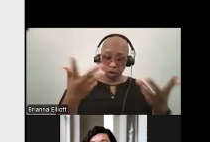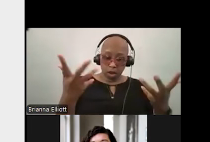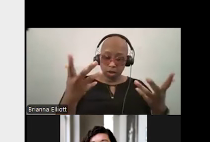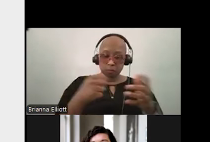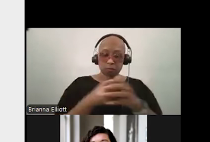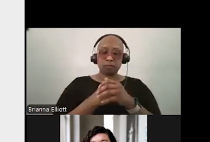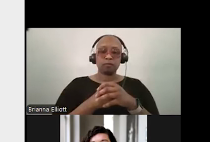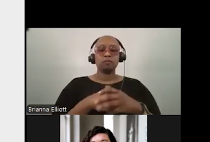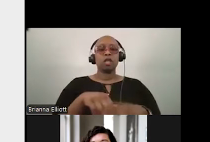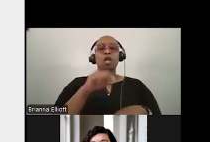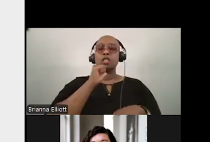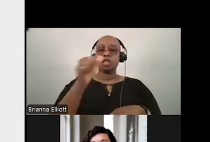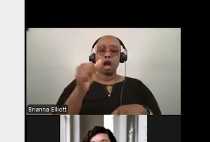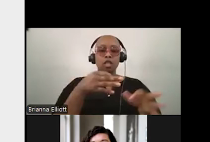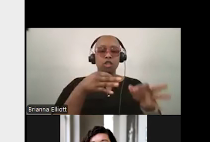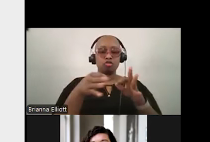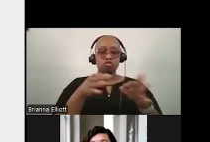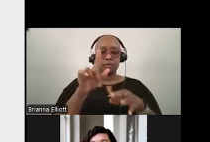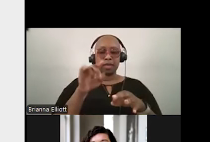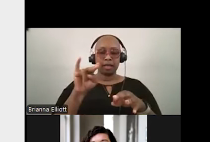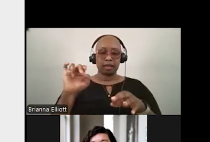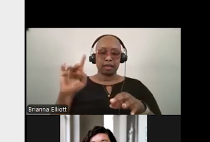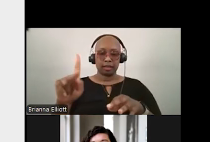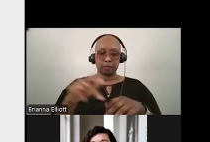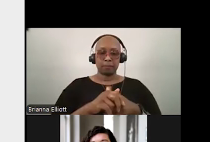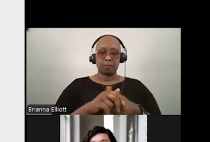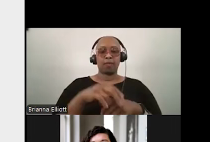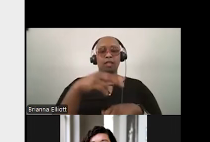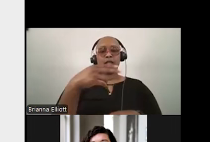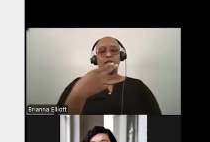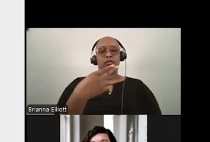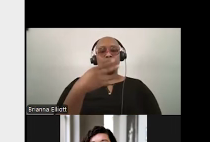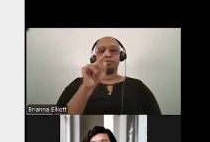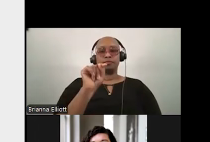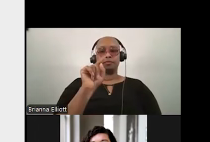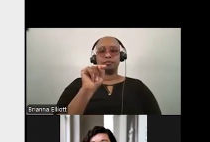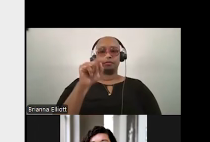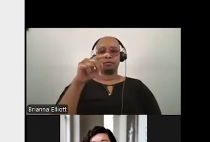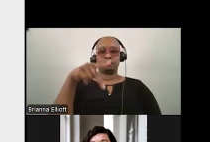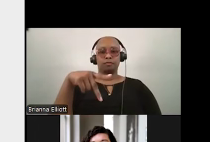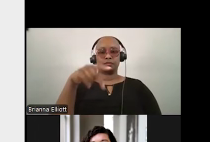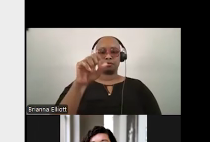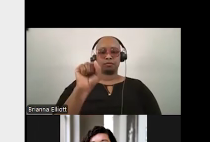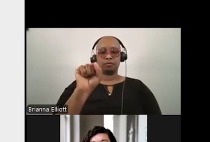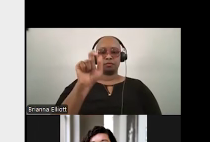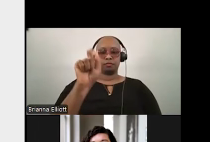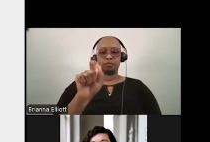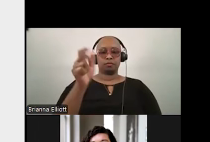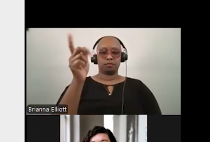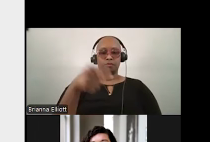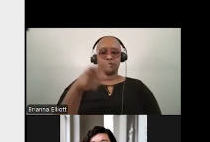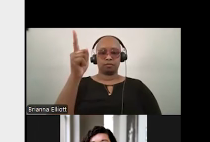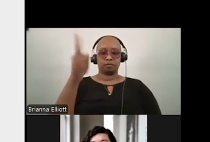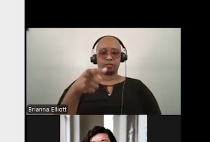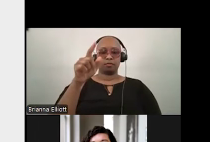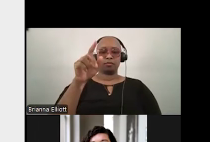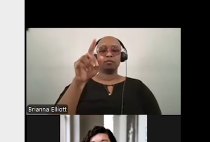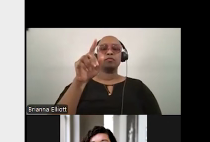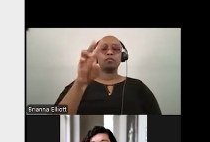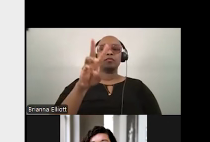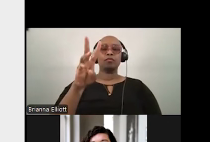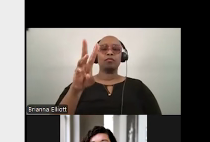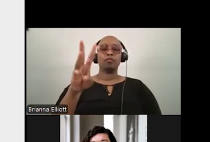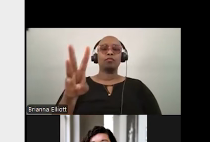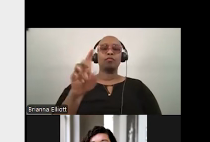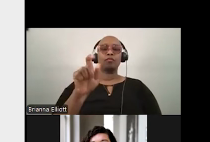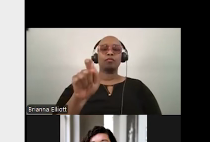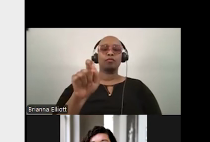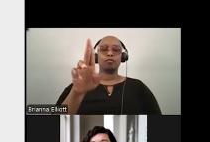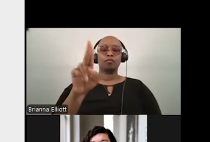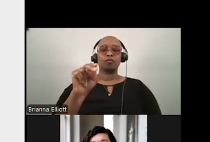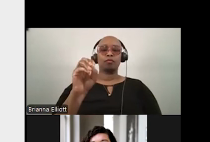and this is how a screen reader might read it. https www.uno.edu/cti/eing-arning/acessibility.